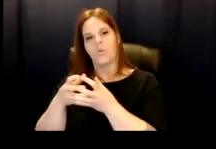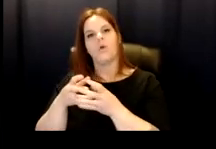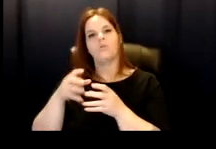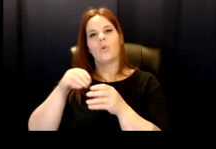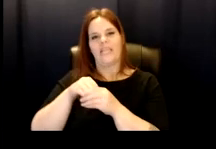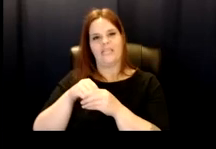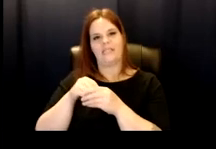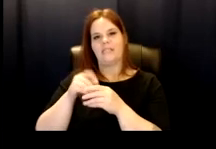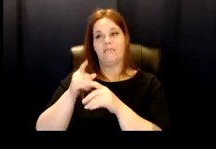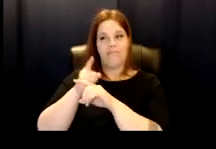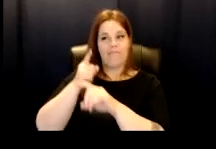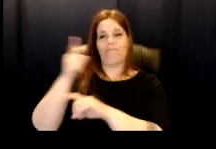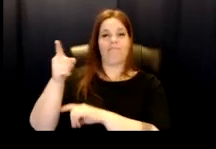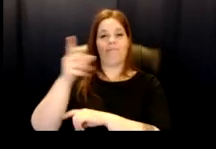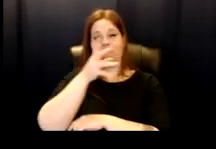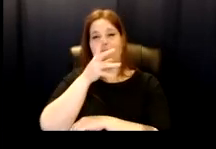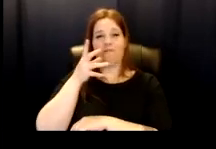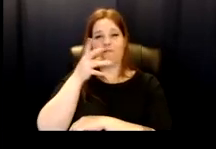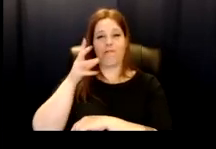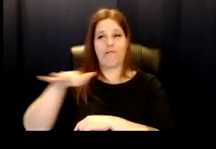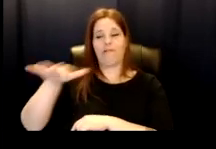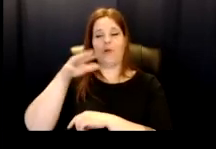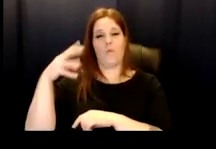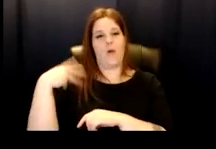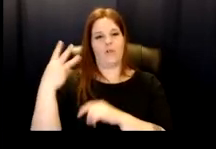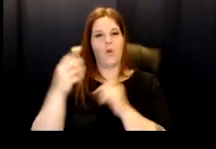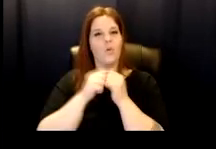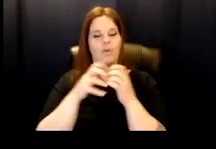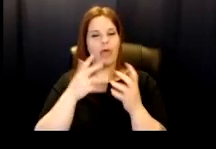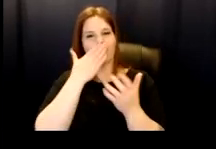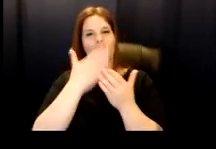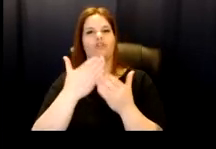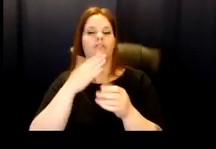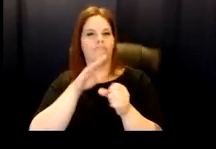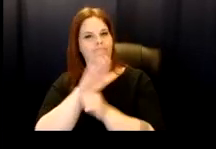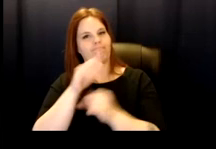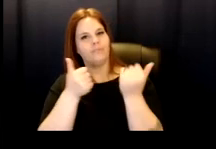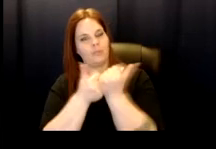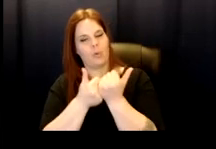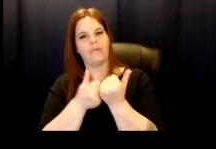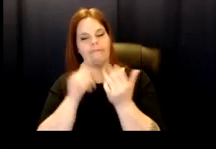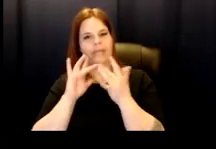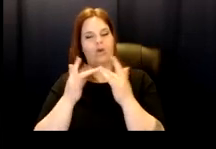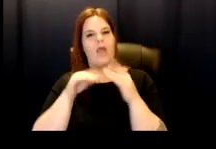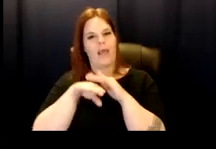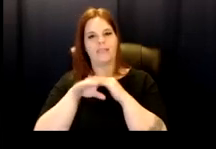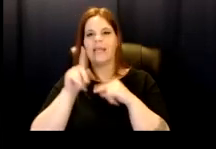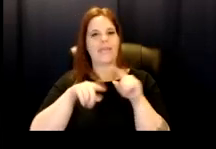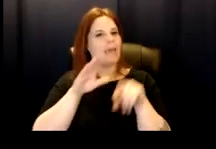without adequate Internet access, he can't be on the screen, but he is chiming in. So